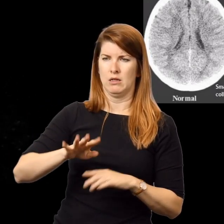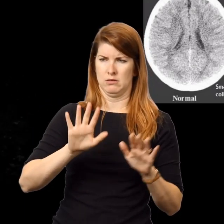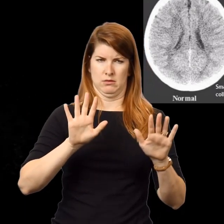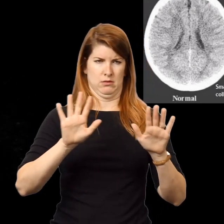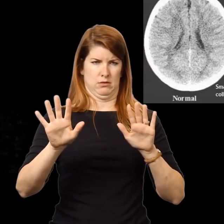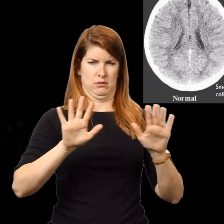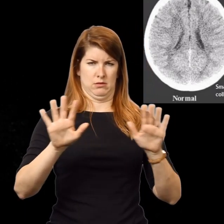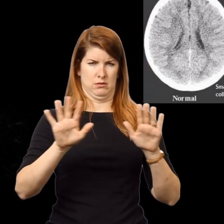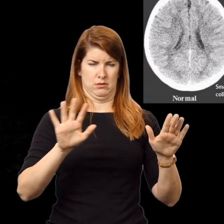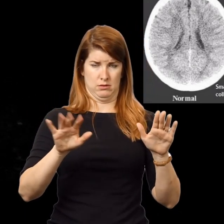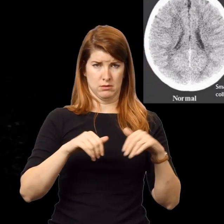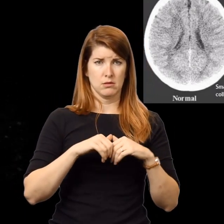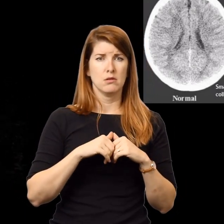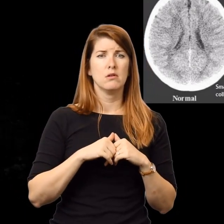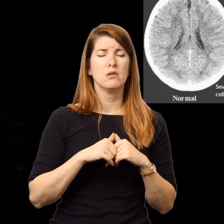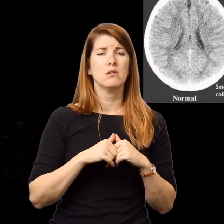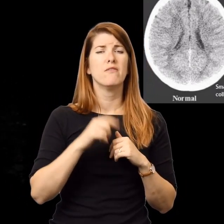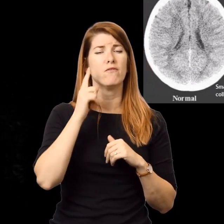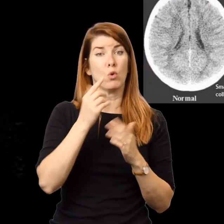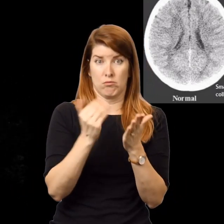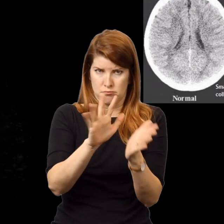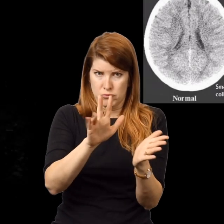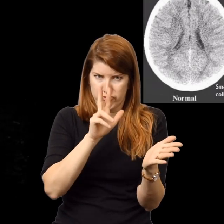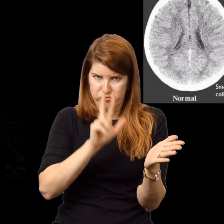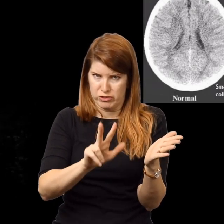And you can see that the child on the left, and this is for a three-year-old child,